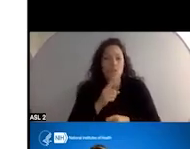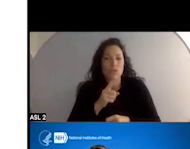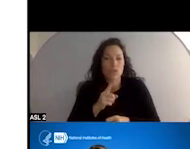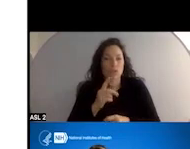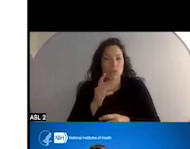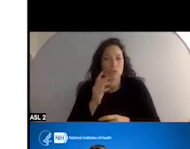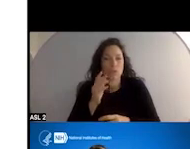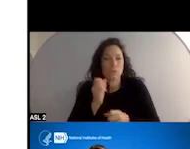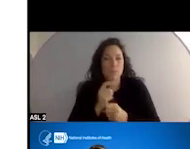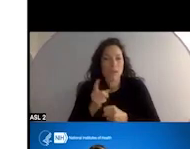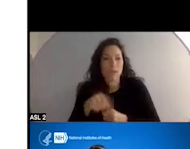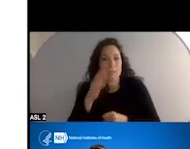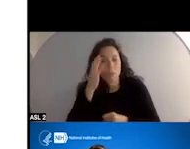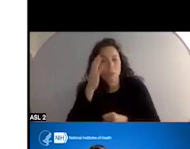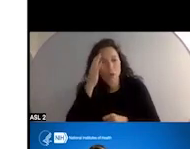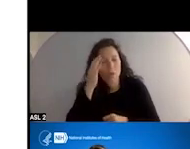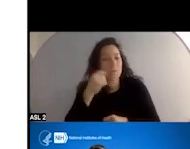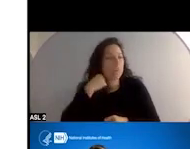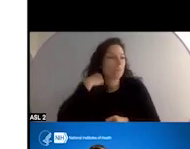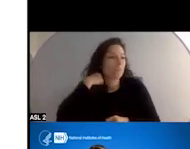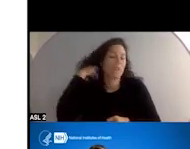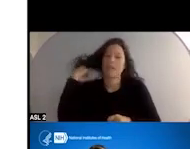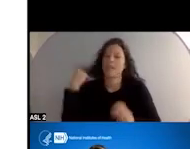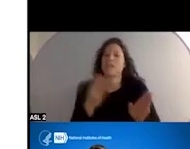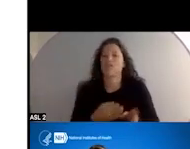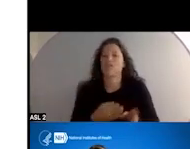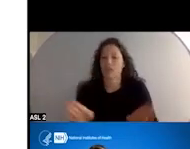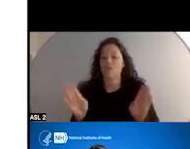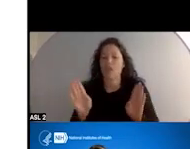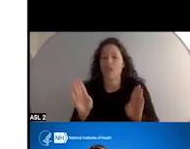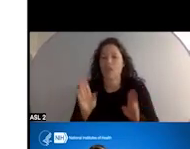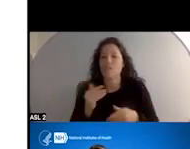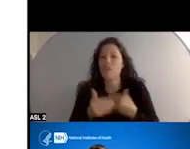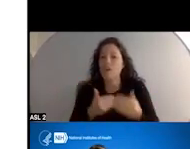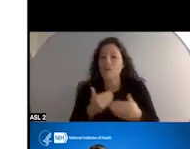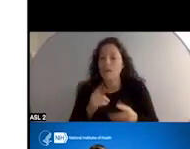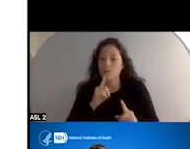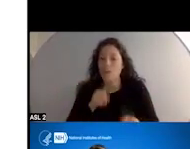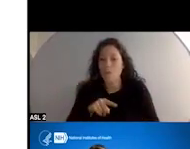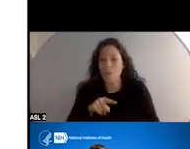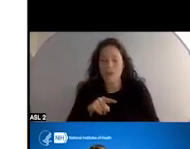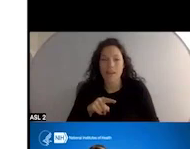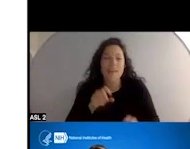And then also just in general, in terms of progress reporting, that's an opportunity to look back and see,